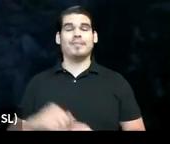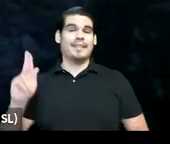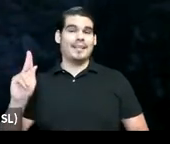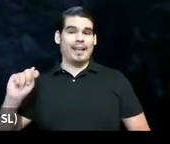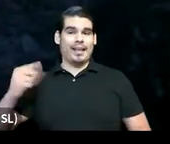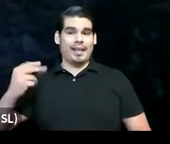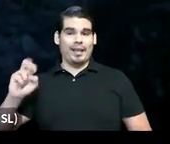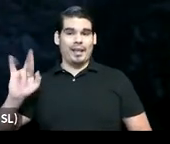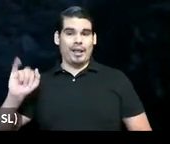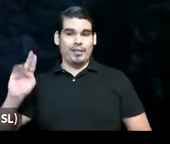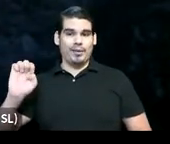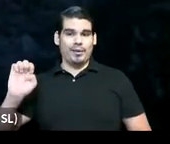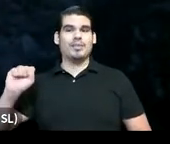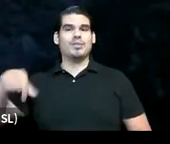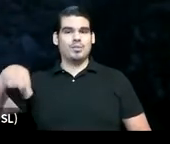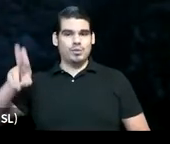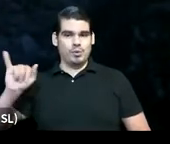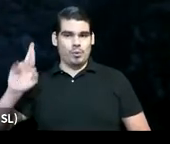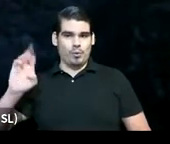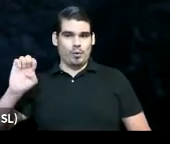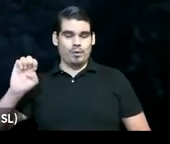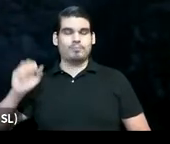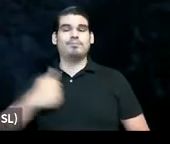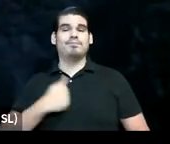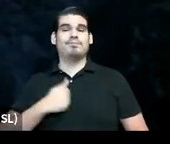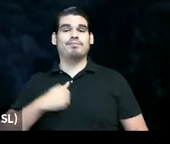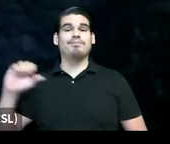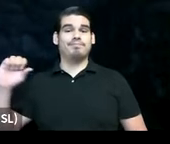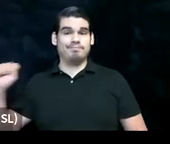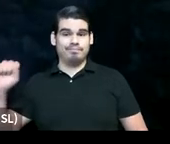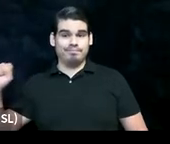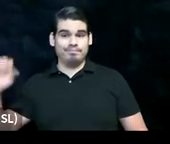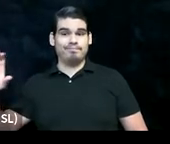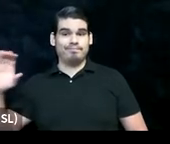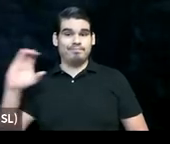College and I'll have my other two co-presenters presented introduce themselves right now.